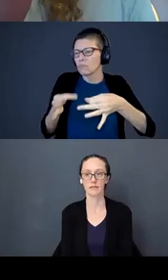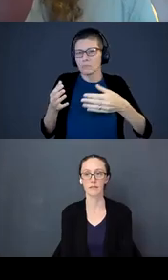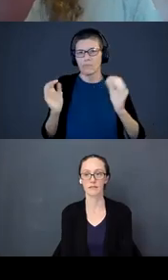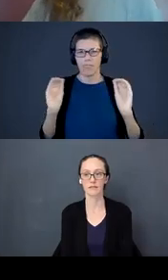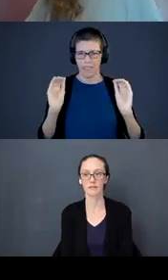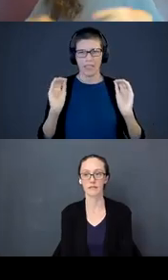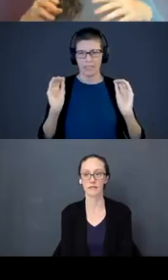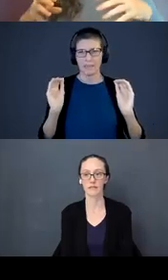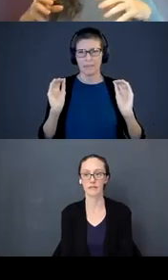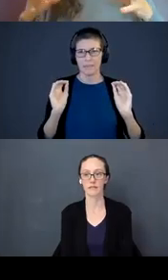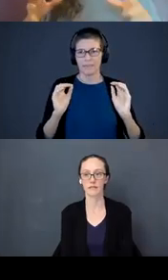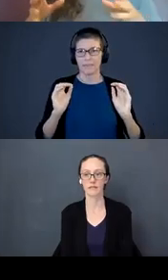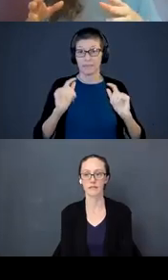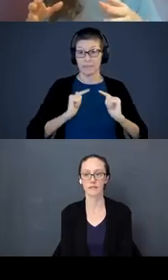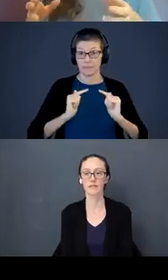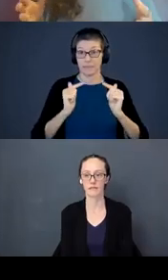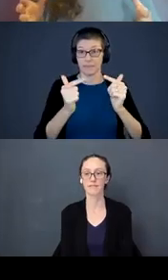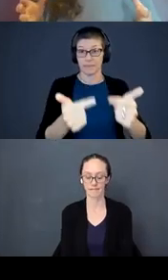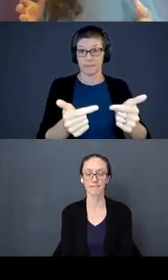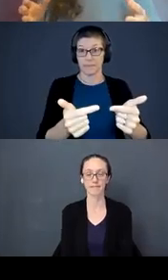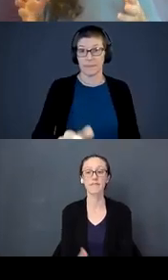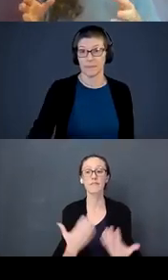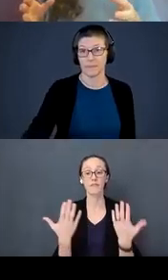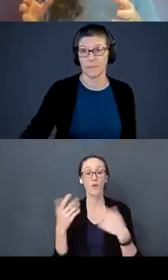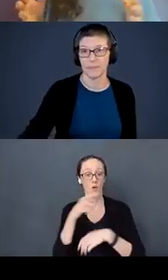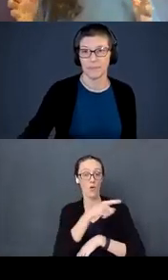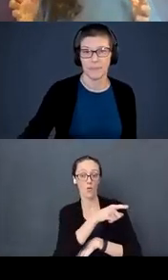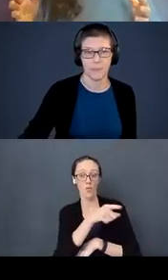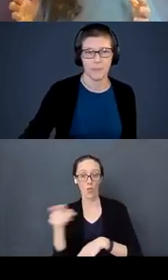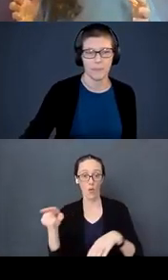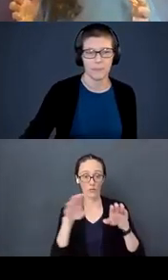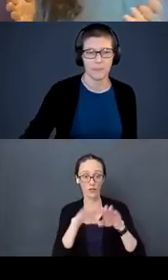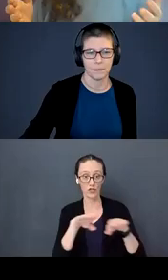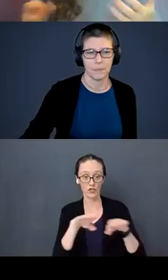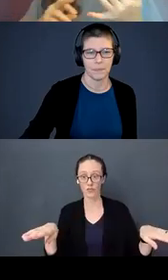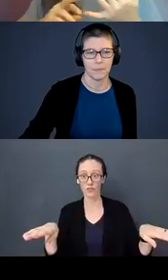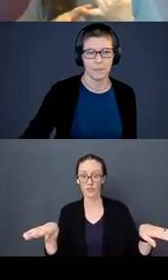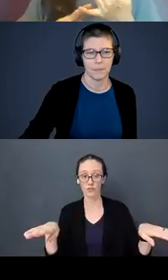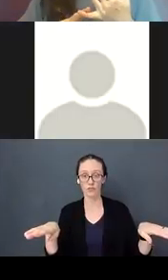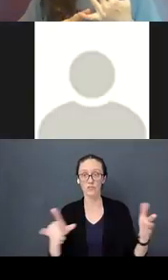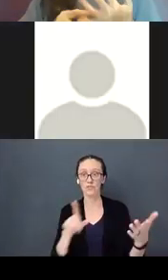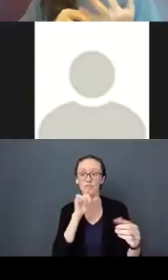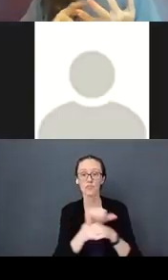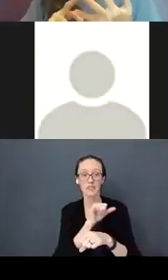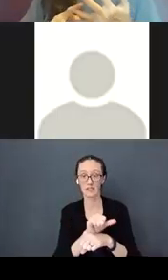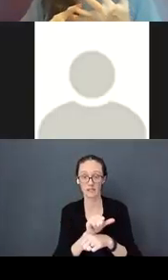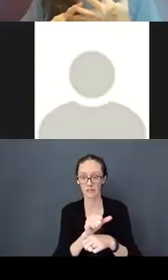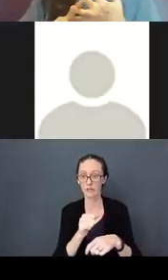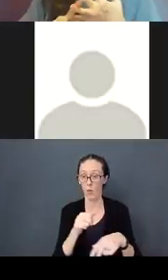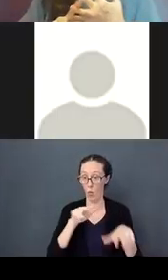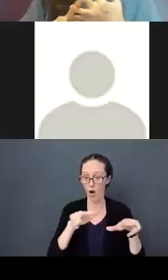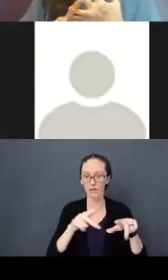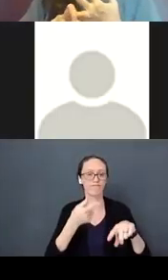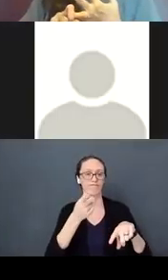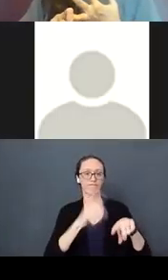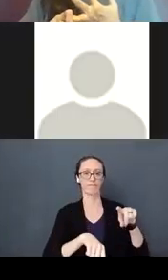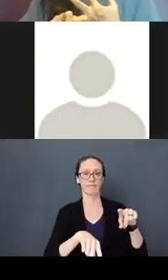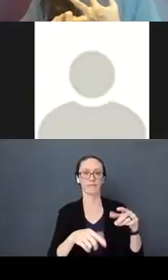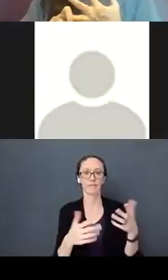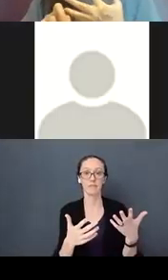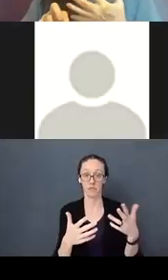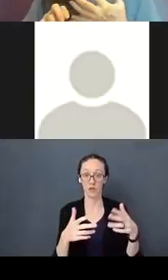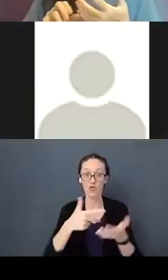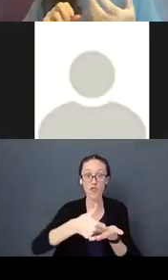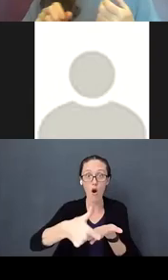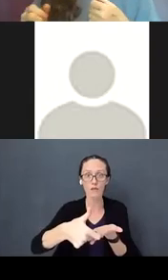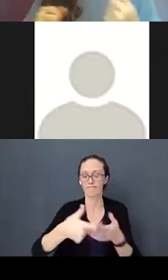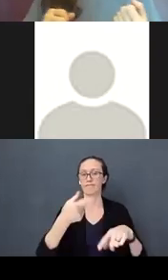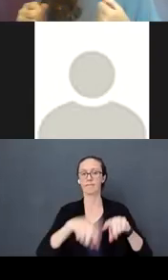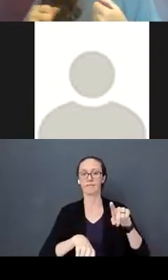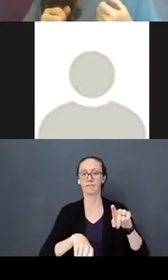and so those children basically couldn’t walk, they couldn’t crawl, they had been stuck in beds